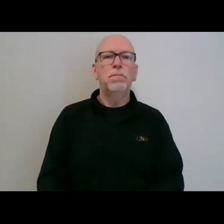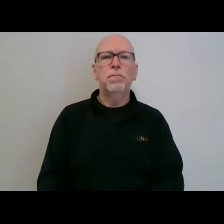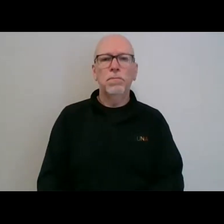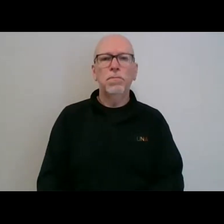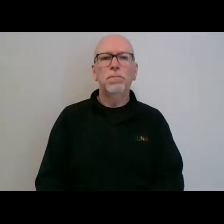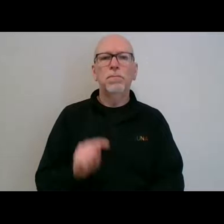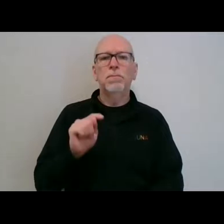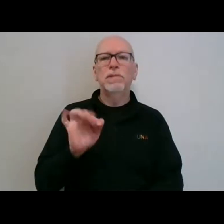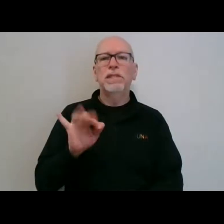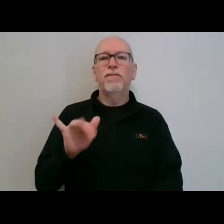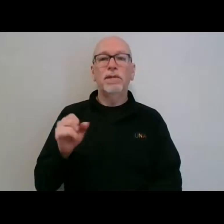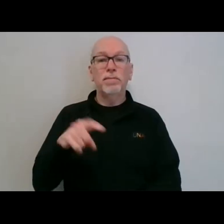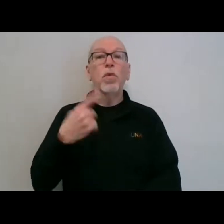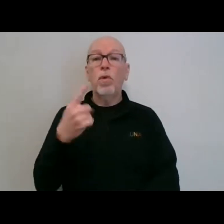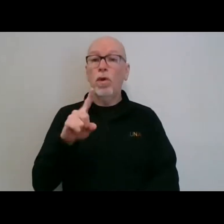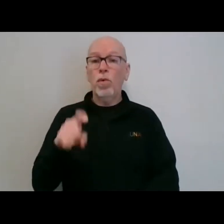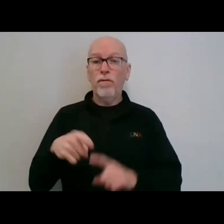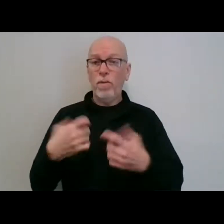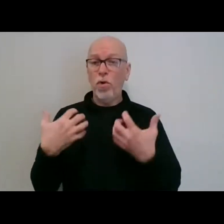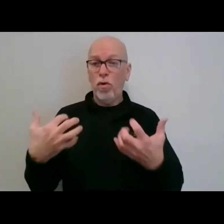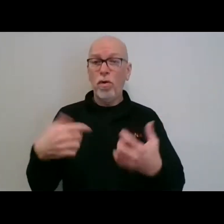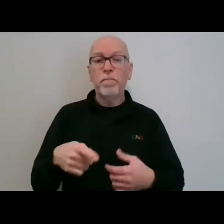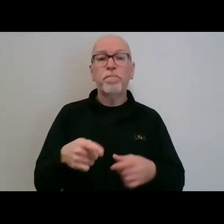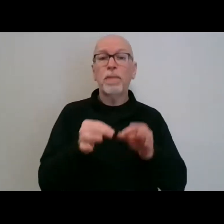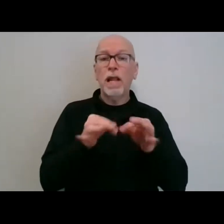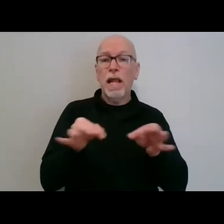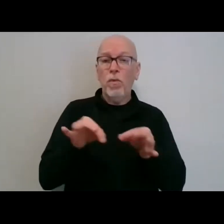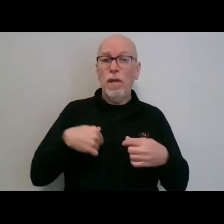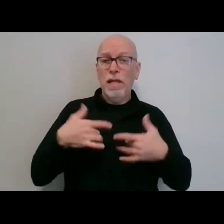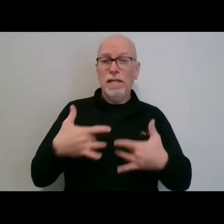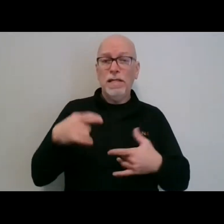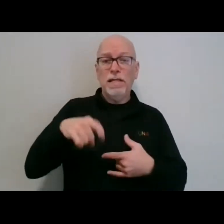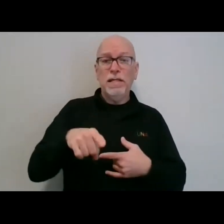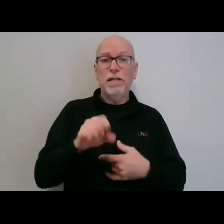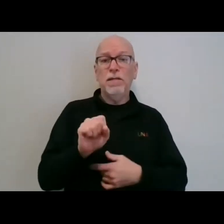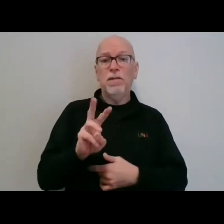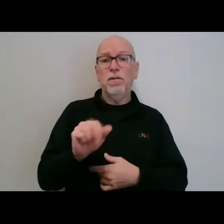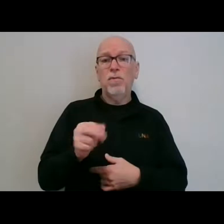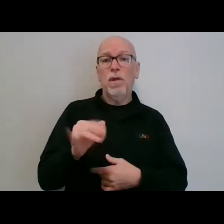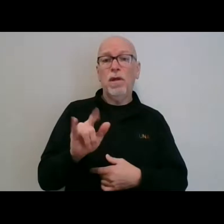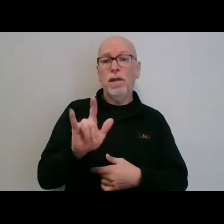One question from the audience, the languages I usually need are Swahili, Kinyarwanda,